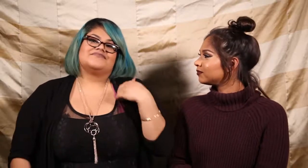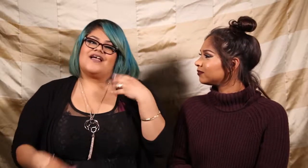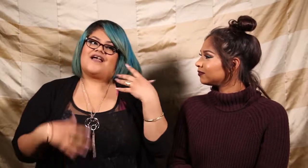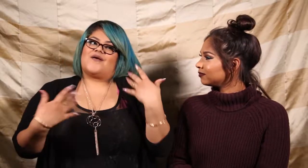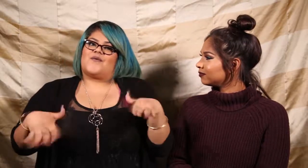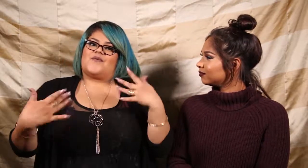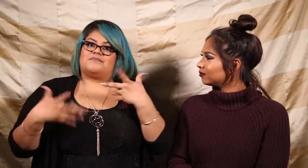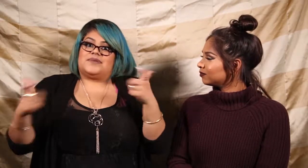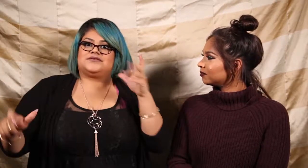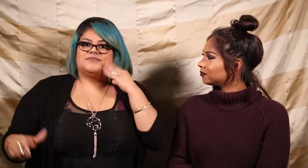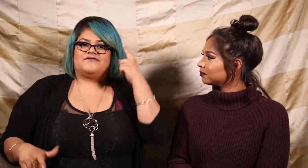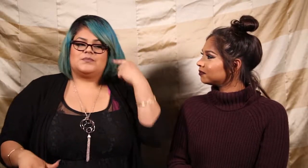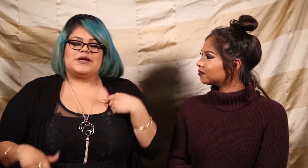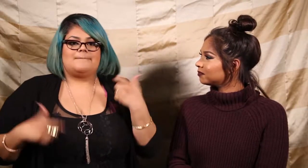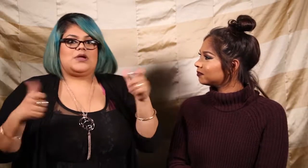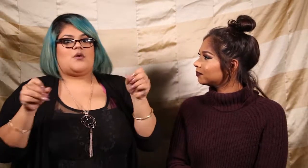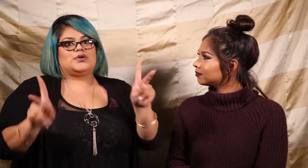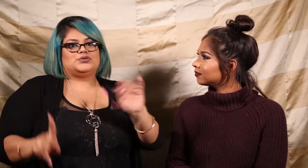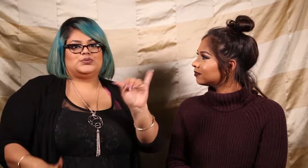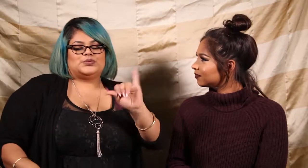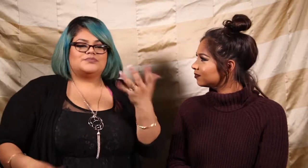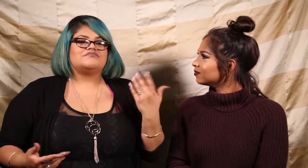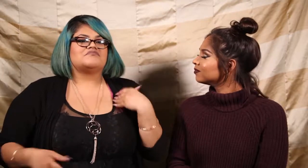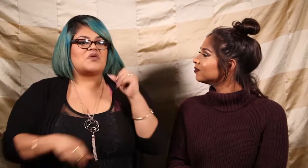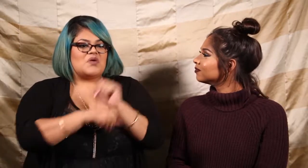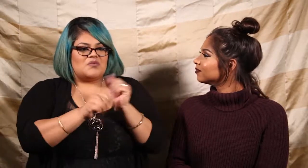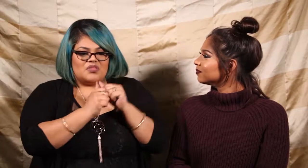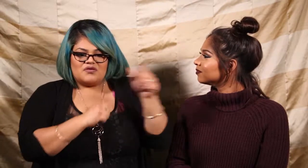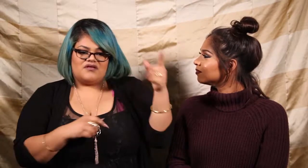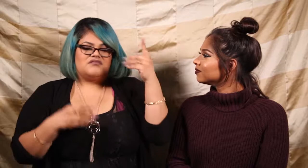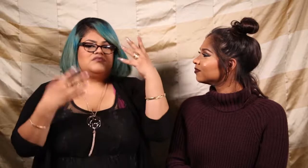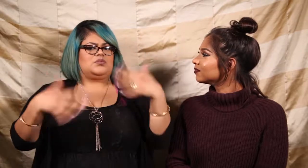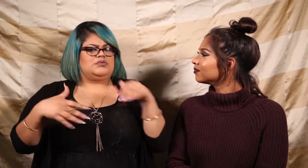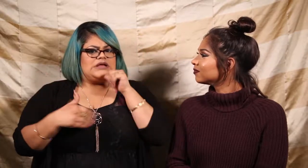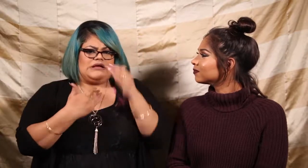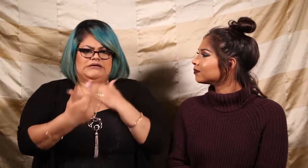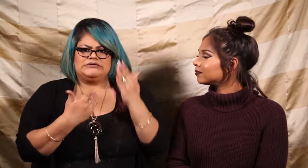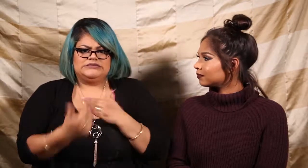It was amazing experience and opportunity.. worked with him was not easy as i thought..